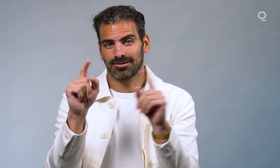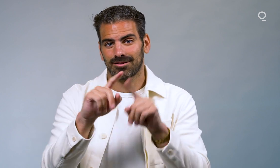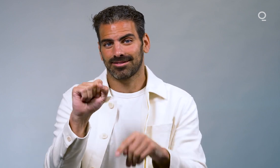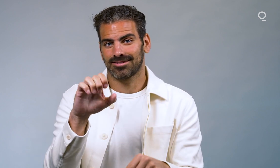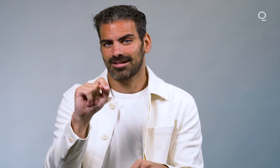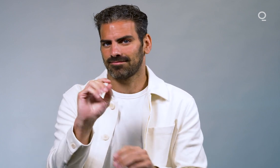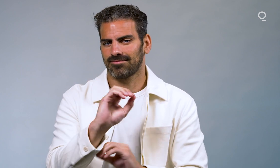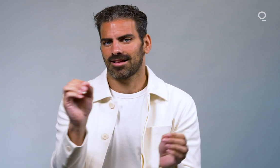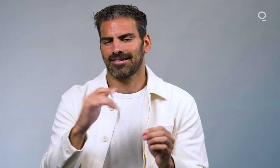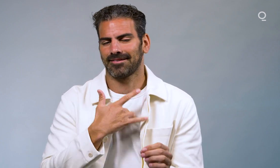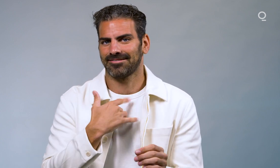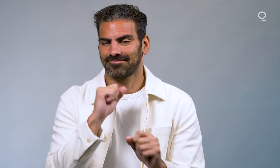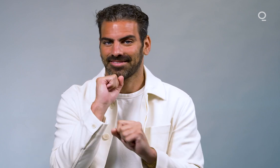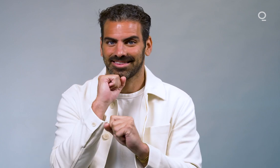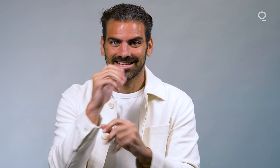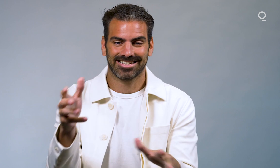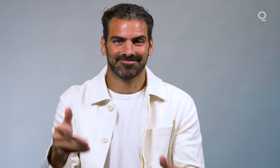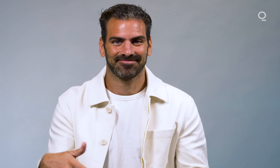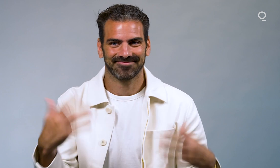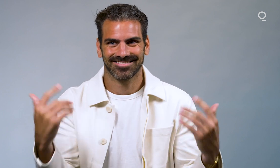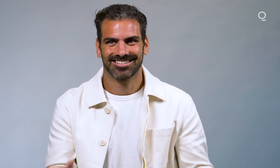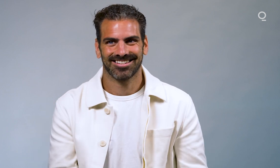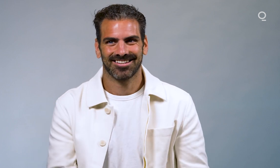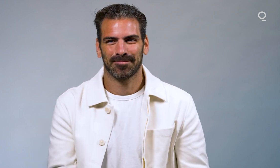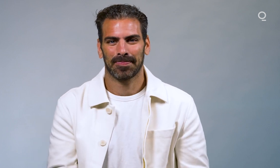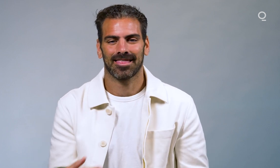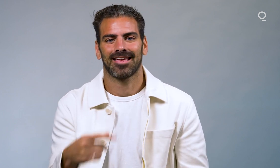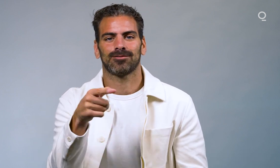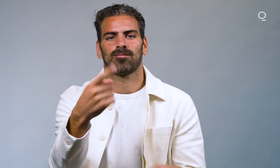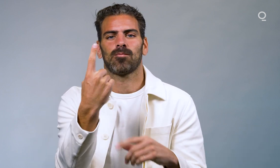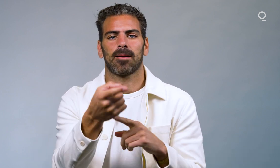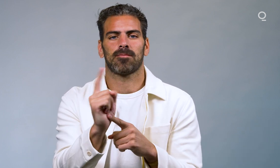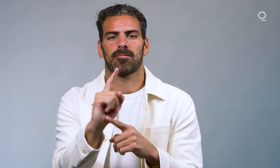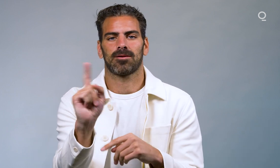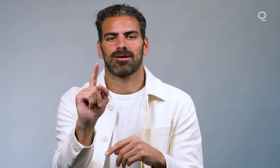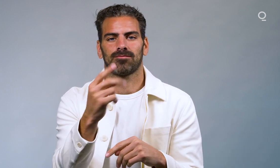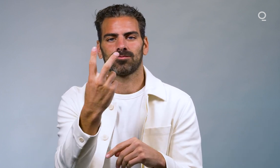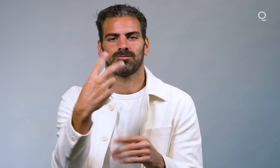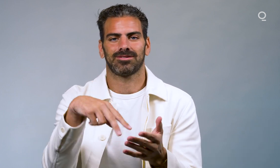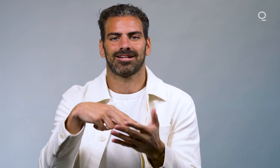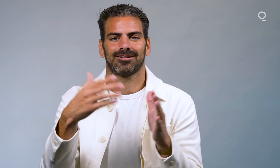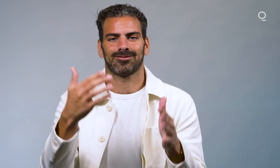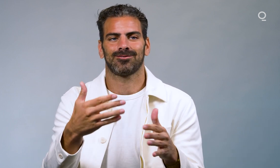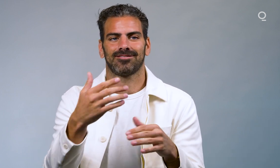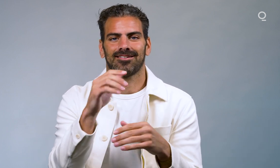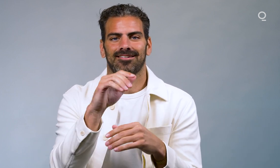It's absolutely insane. But on dancing with the stars, I couldn't feel anything like what he can in the DJ booth. But you know,